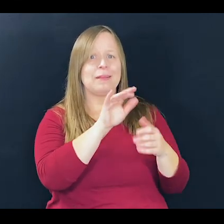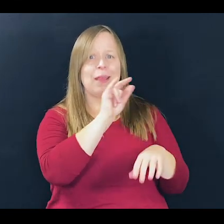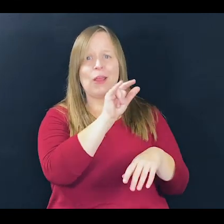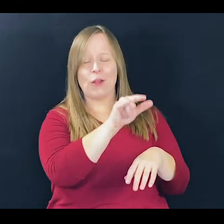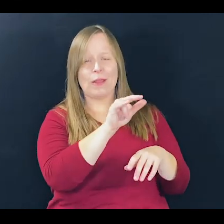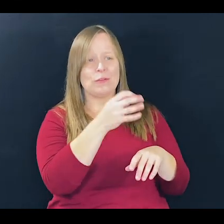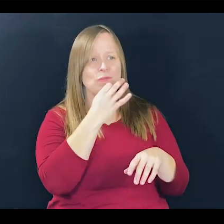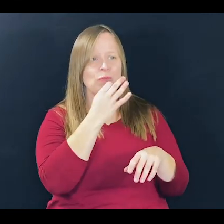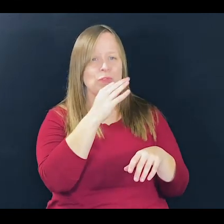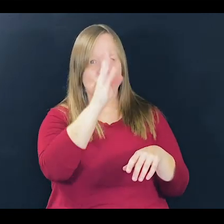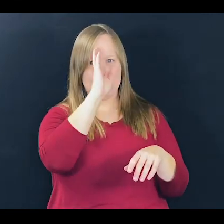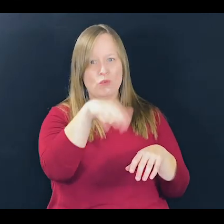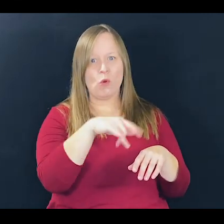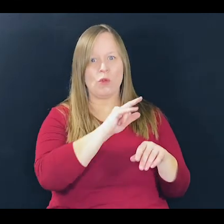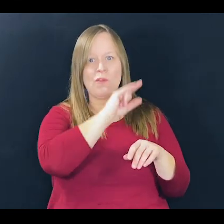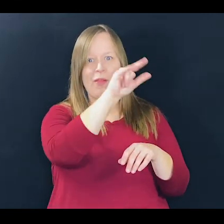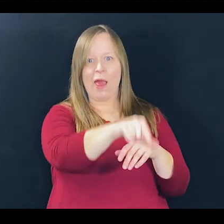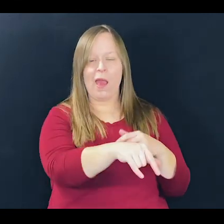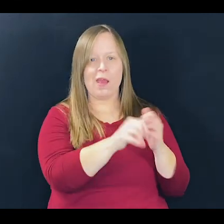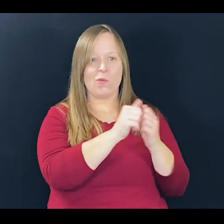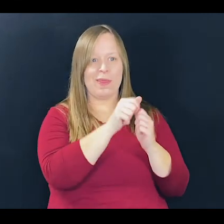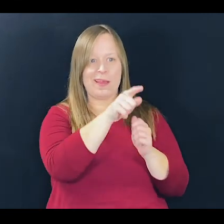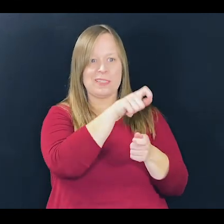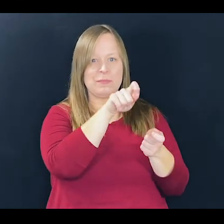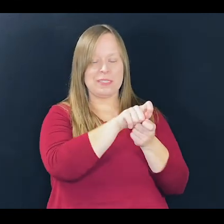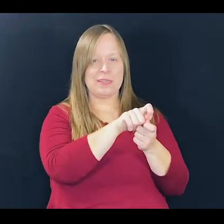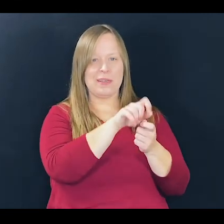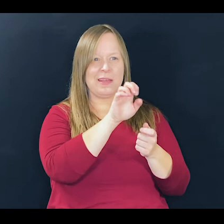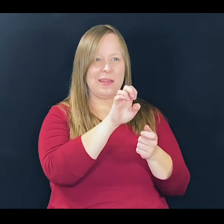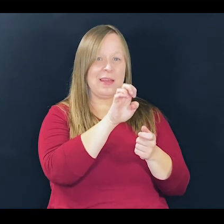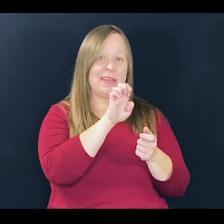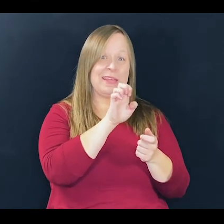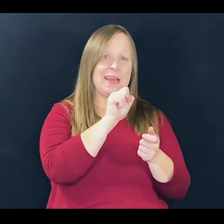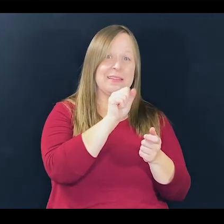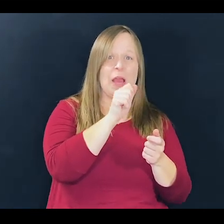airlines as soon as you know you're flying with your ESA or your service